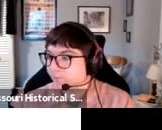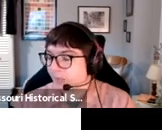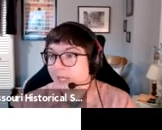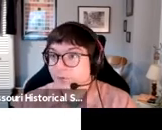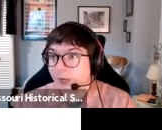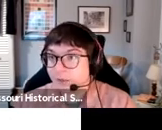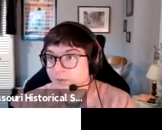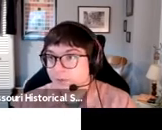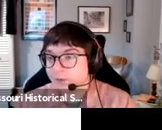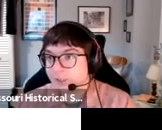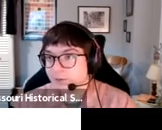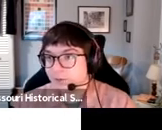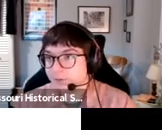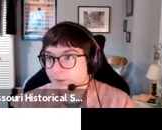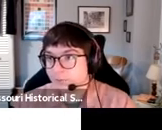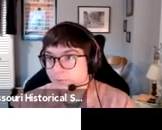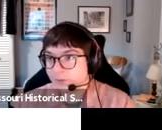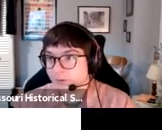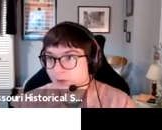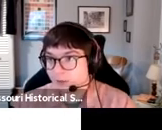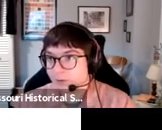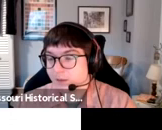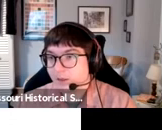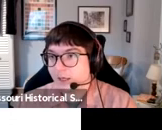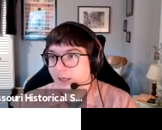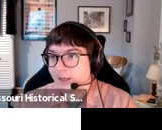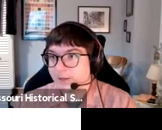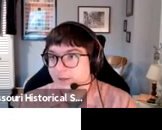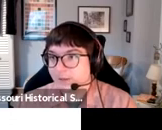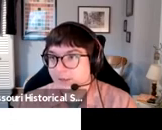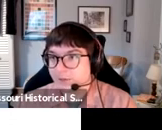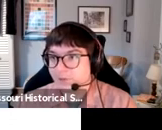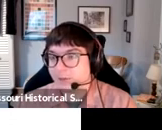box up all of his Emory's his meals, from the army, and he